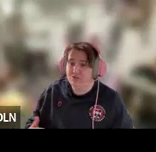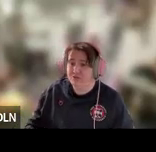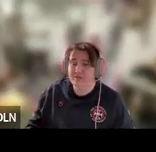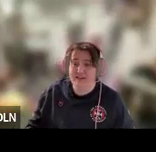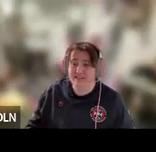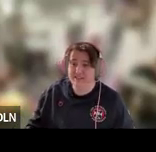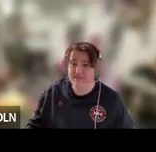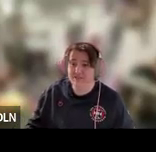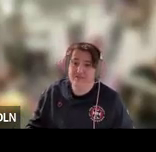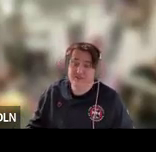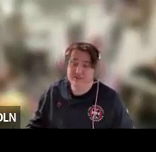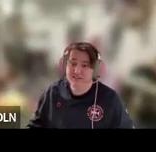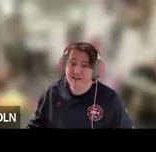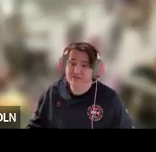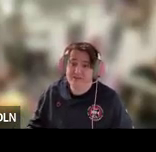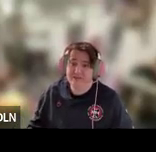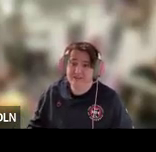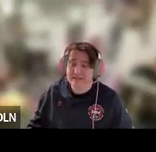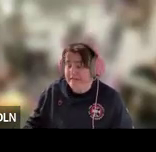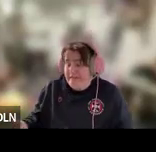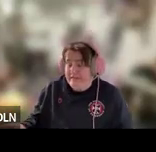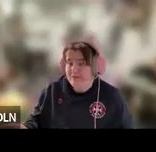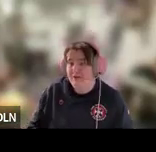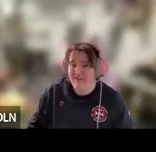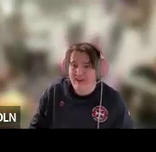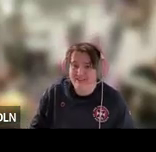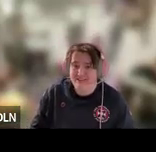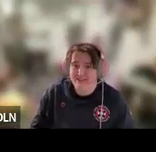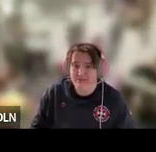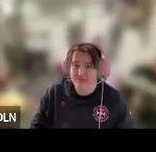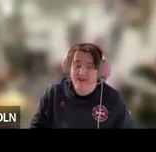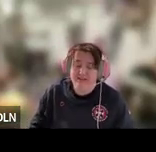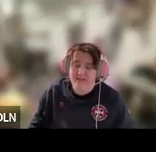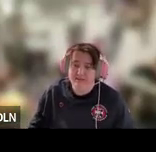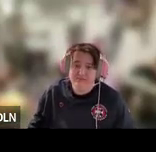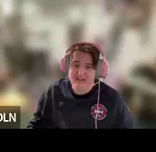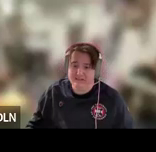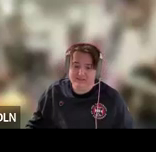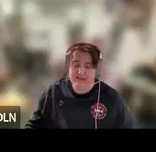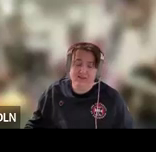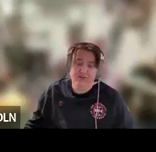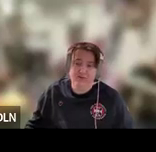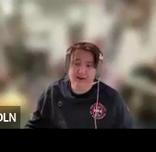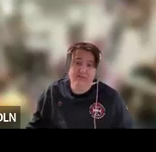you could lose access to your university account, and then you won't have access to that that data or